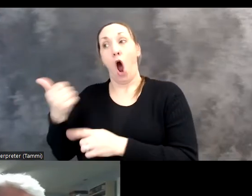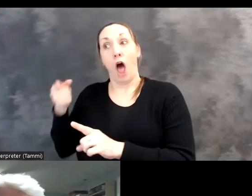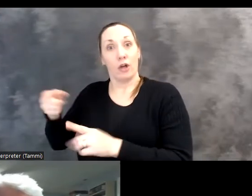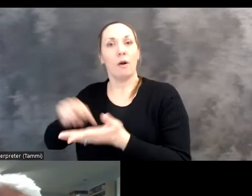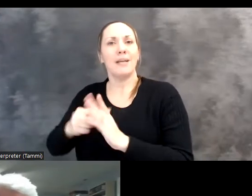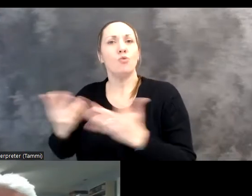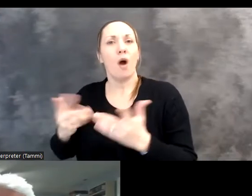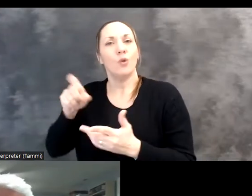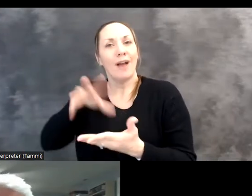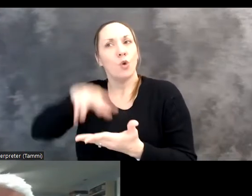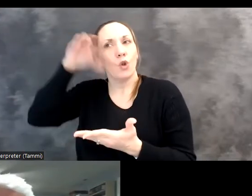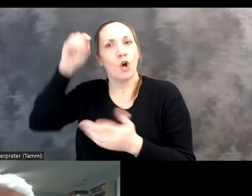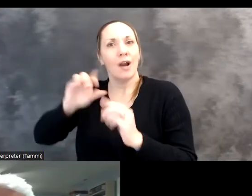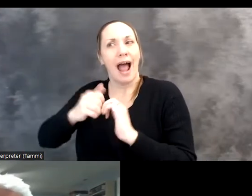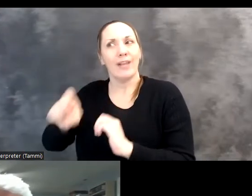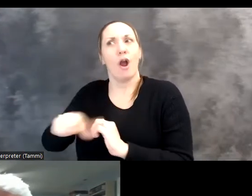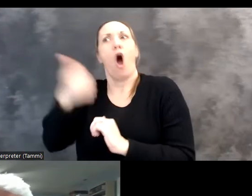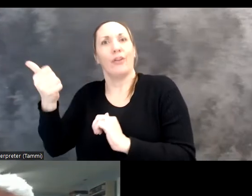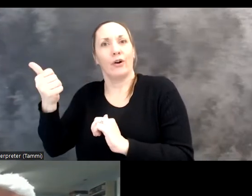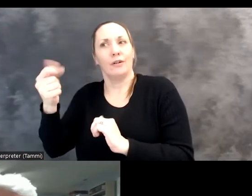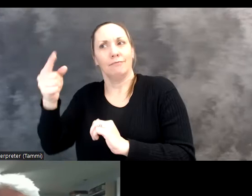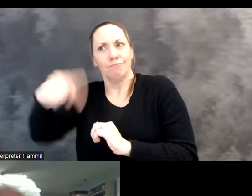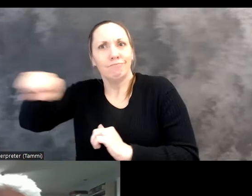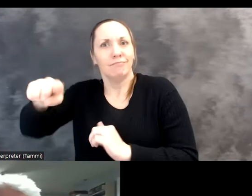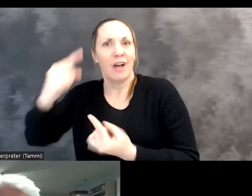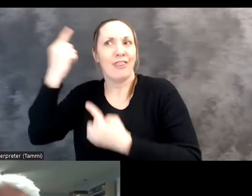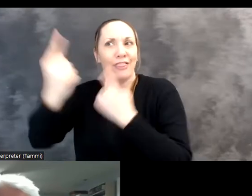of part of the other, what I mentioned earlier. Part of the other mean